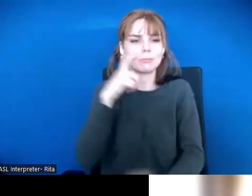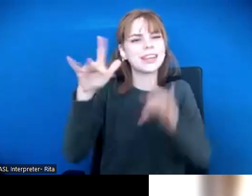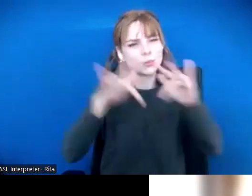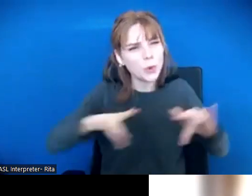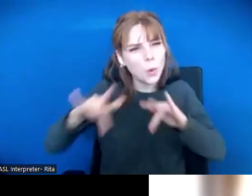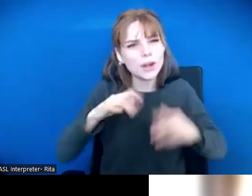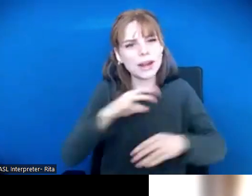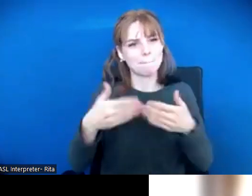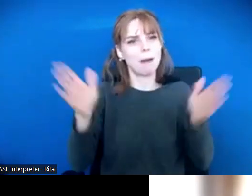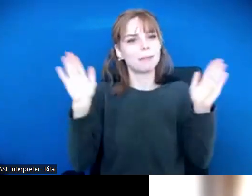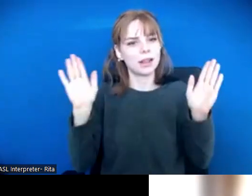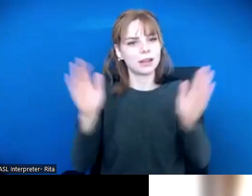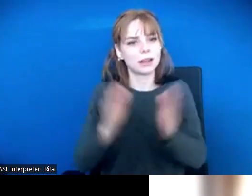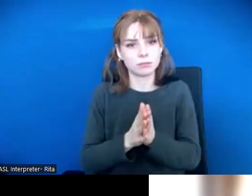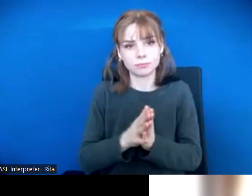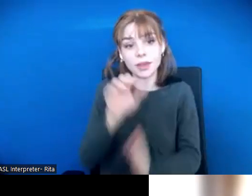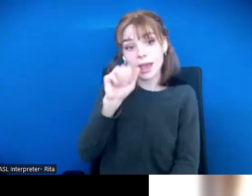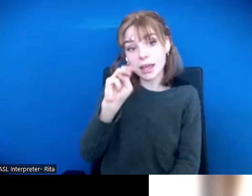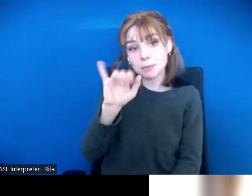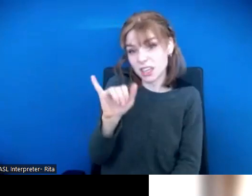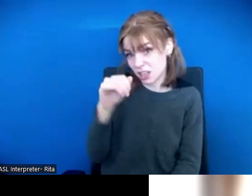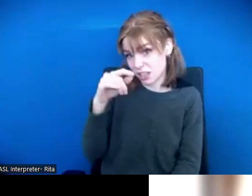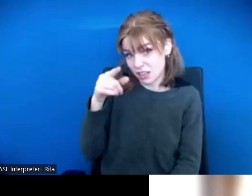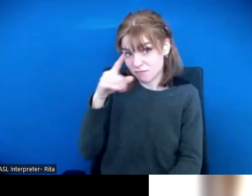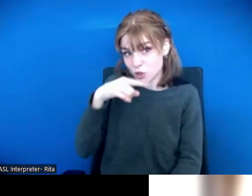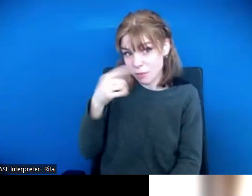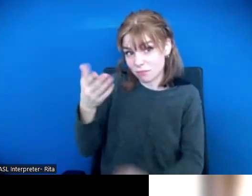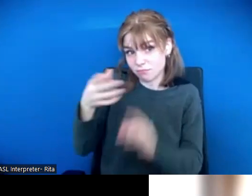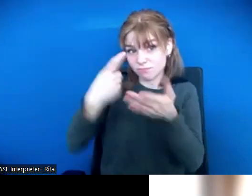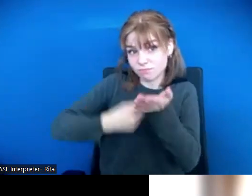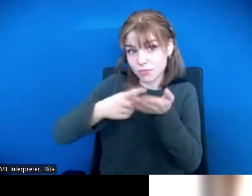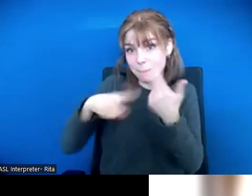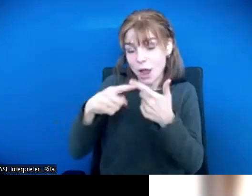I am a community engagement specialist with Disability Hub and I'm joined by. Amy Perron. The STAR mission is to help all Minnesotans with disabilities gain access to and inquire the AT they need to live, learn, work and play. Just as with any of our webinars, a reminder that if you have questions at the end, please don't